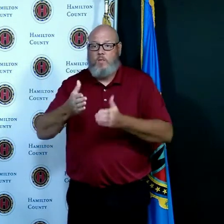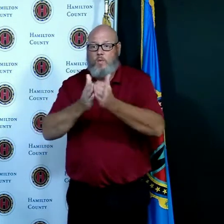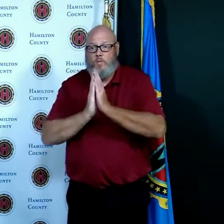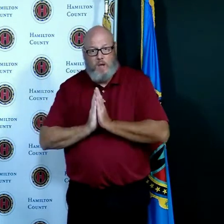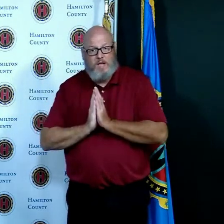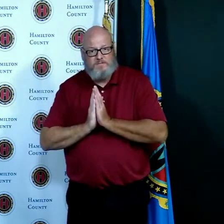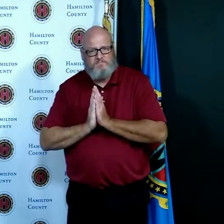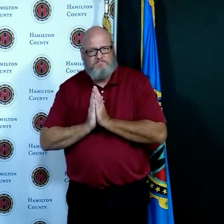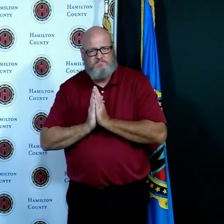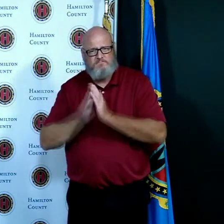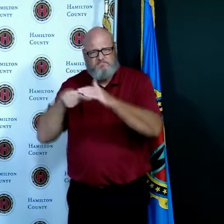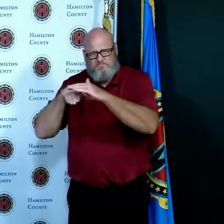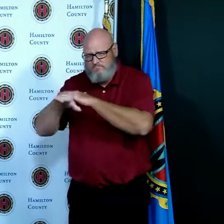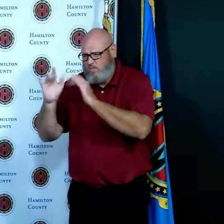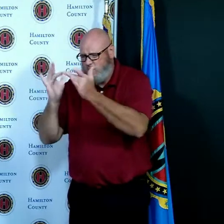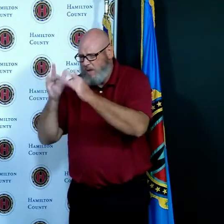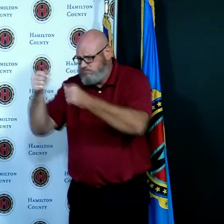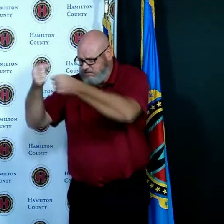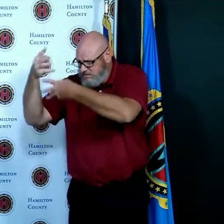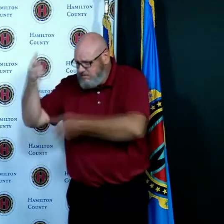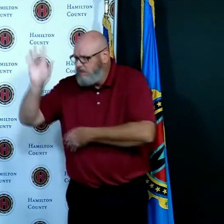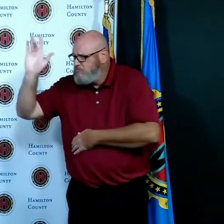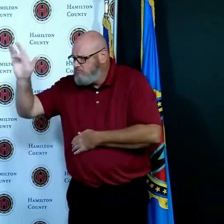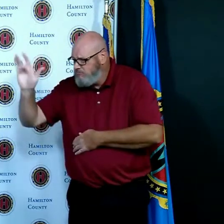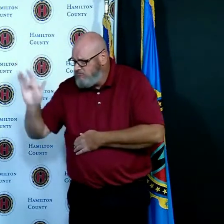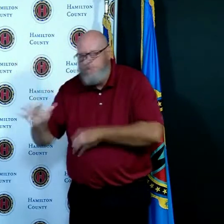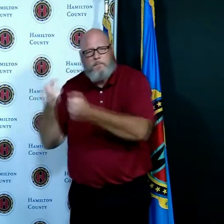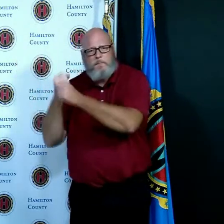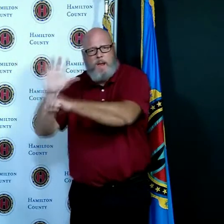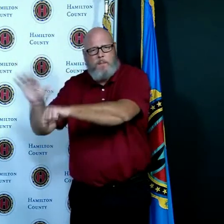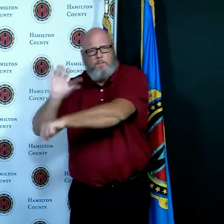if you need to bring testing to you lastly if you do decide to get tested